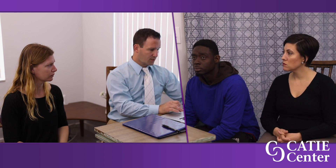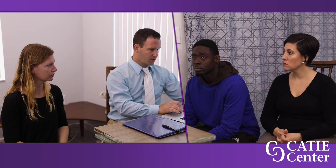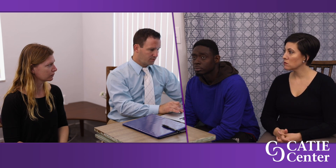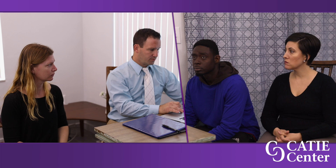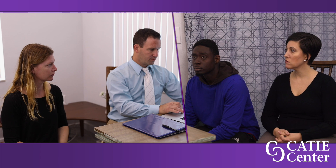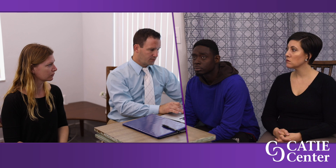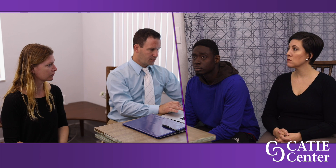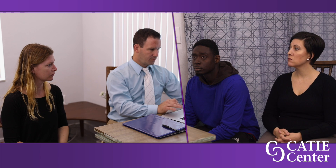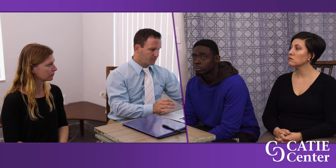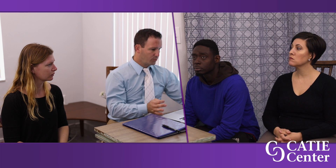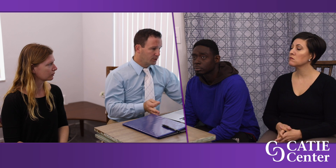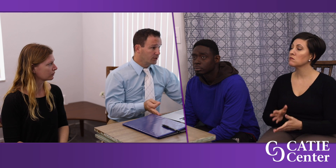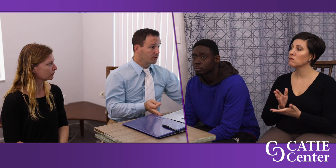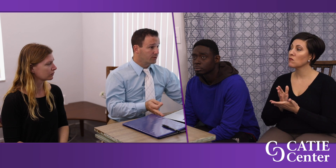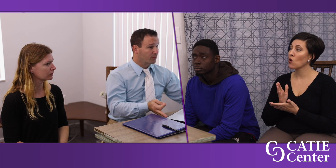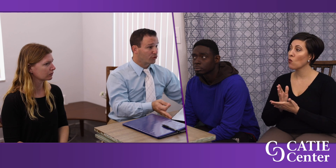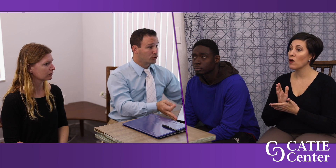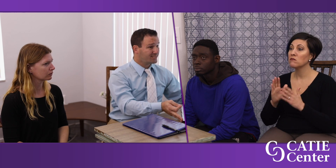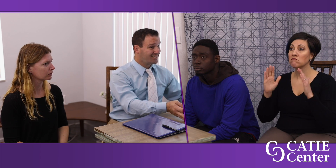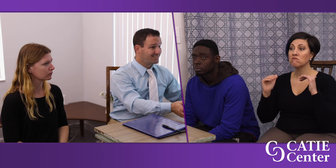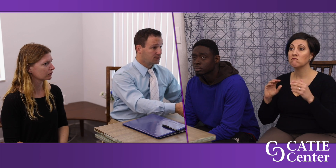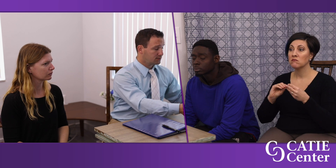All right. We're gonna go to number 13.